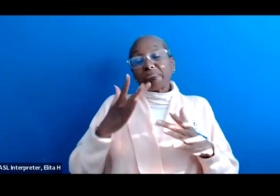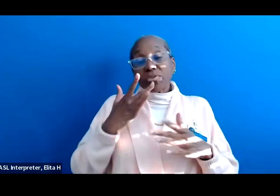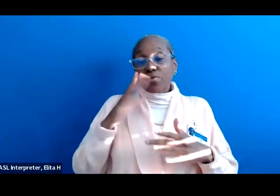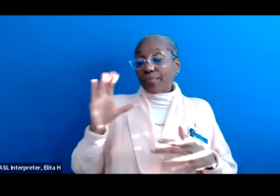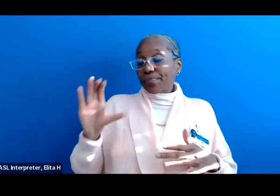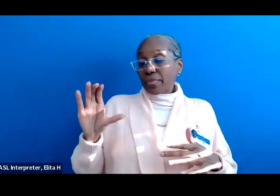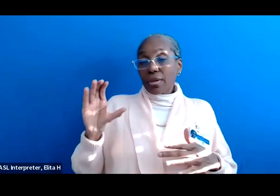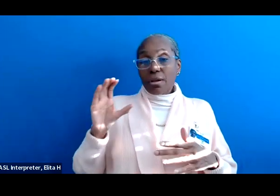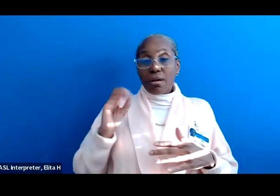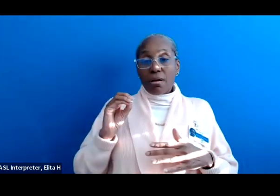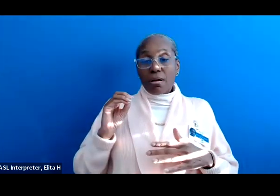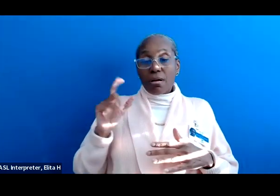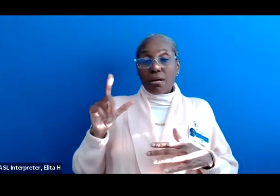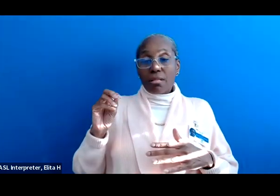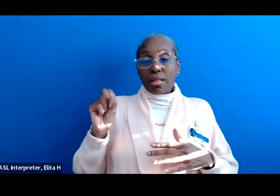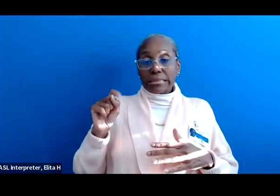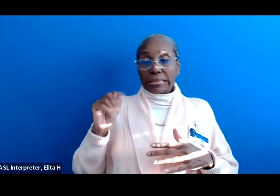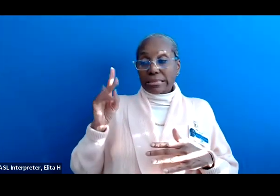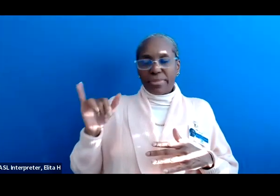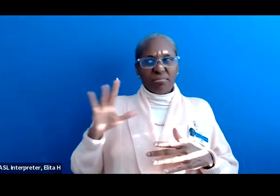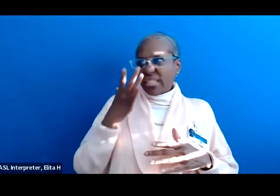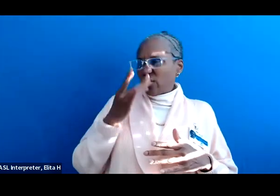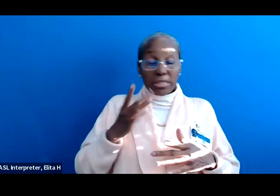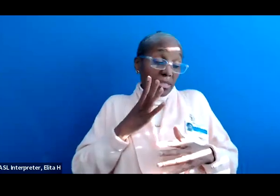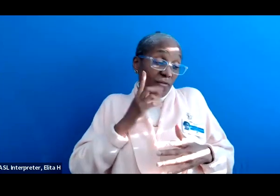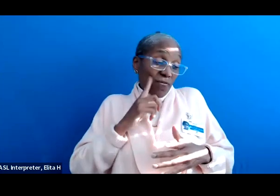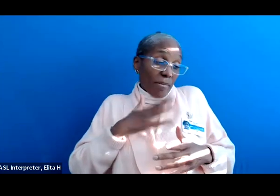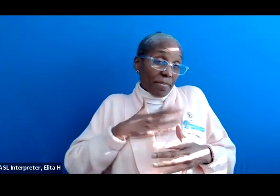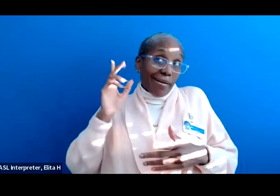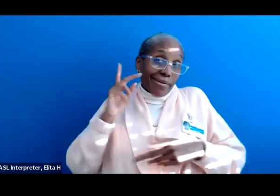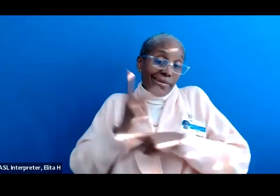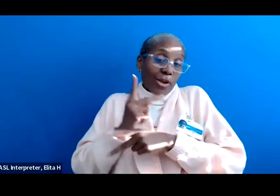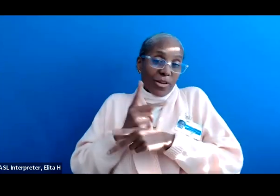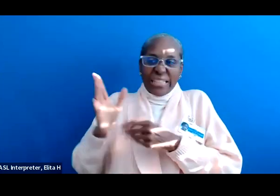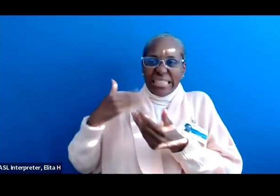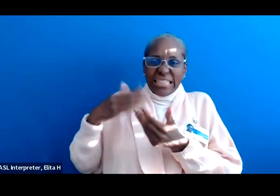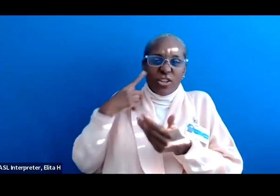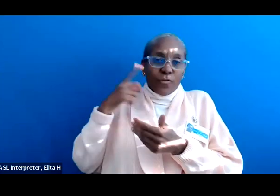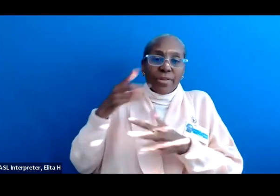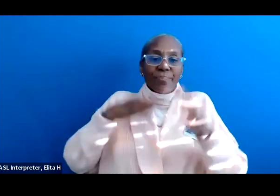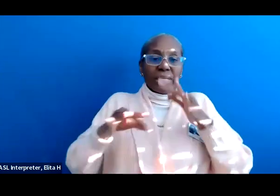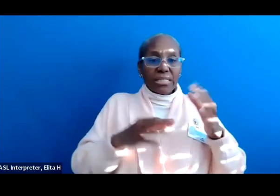I always find this interesting as well, because they say, “Well, for my caregiver, it'll be so much easier than doing the bowel program,